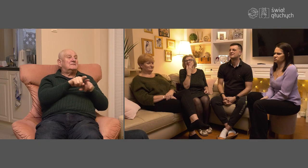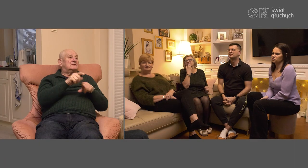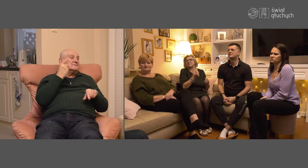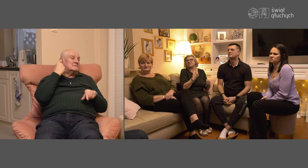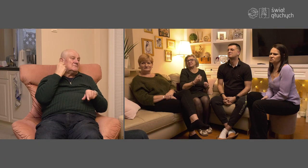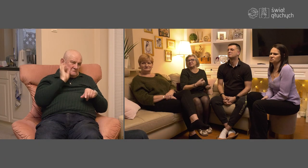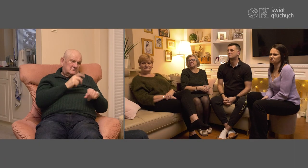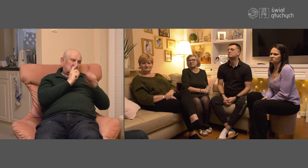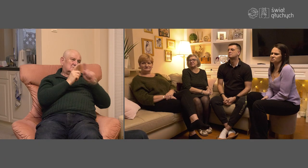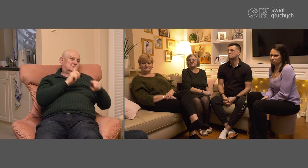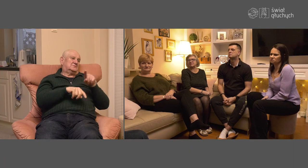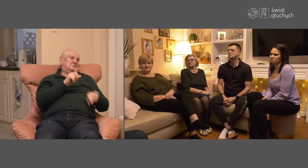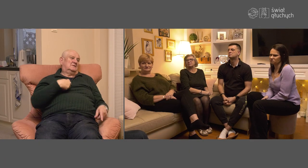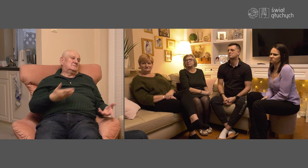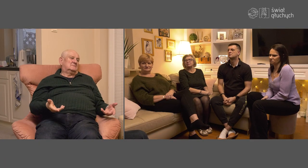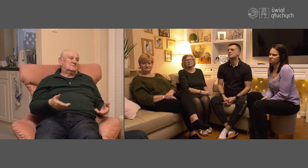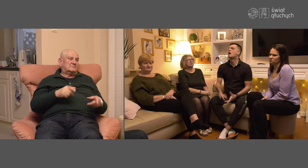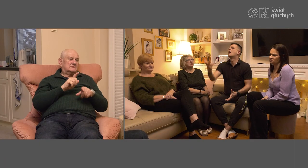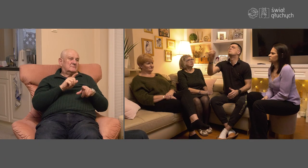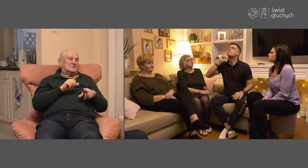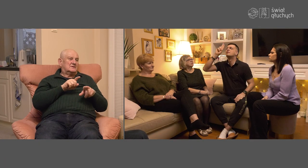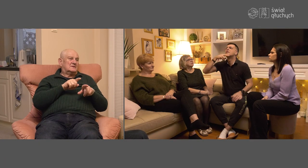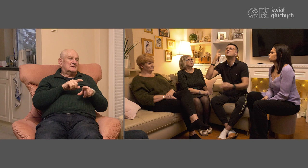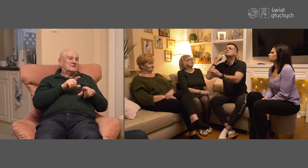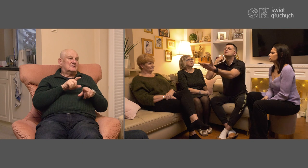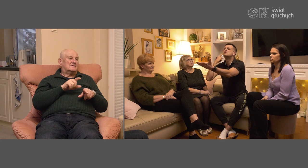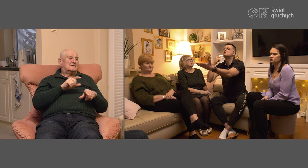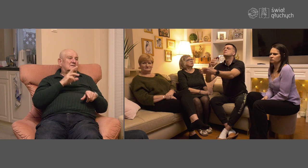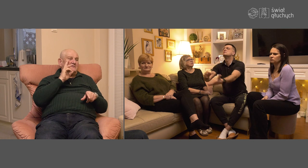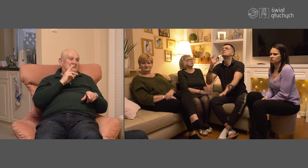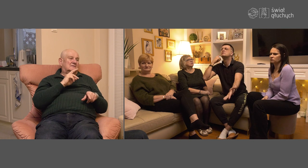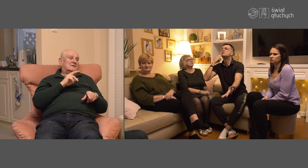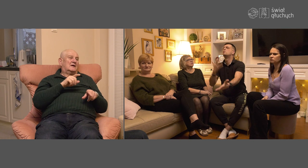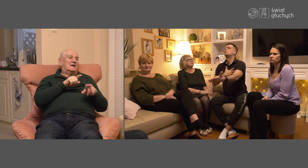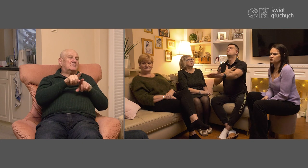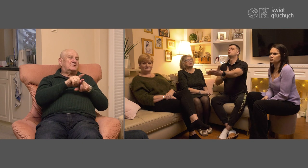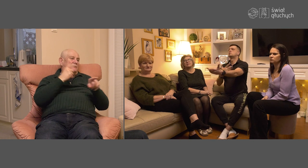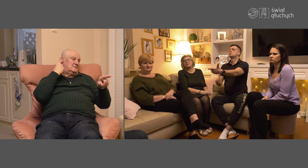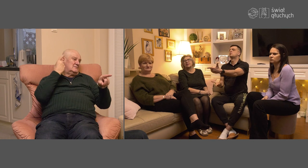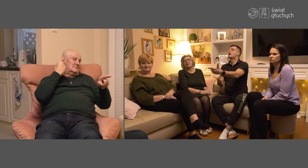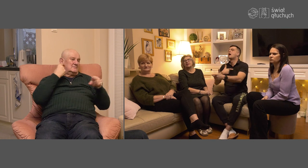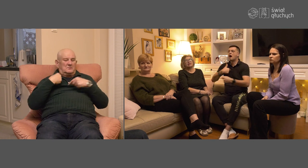[Tadeusz]: I would normally talk to my brother. [Rafał]: You had hearing parents, you didn't feel it was strange.